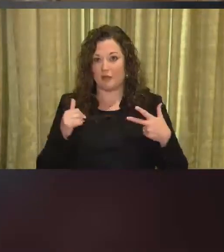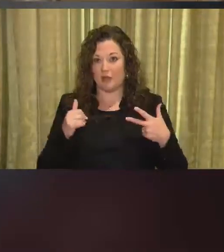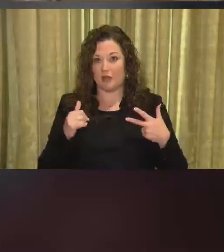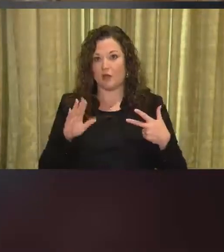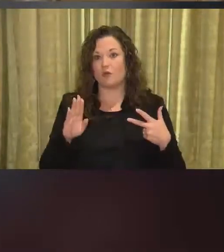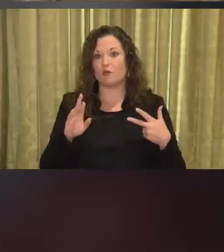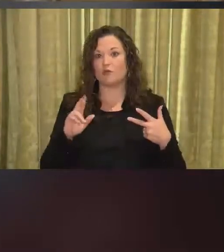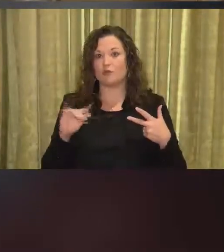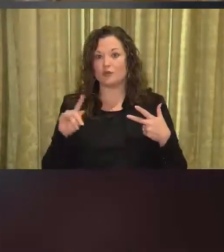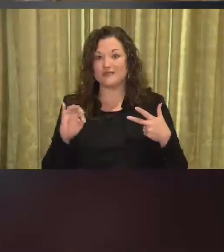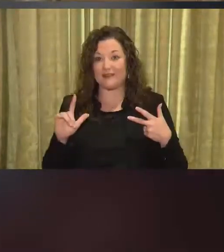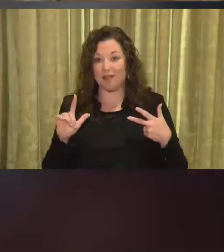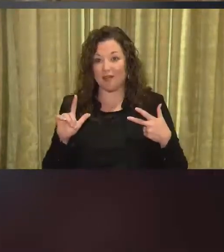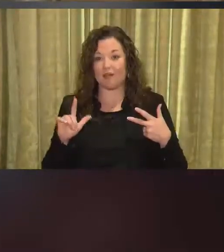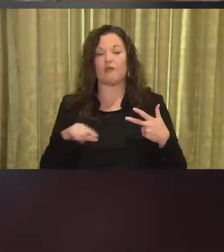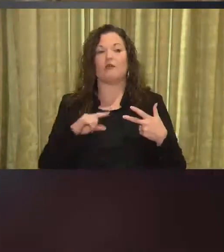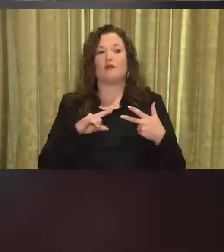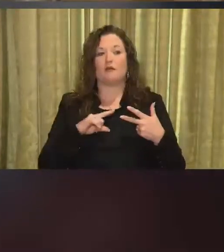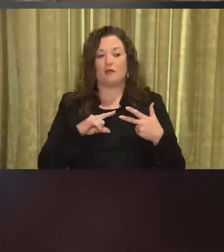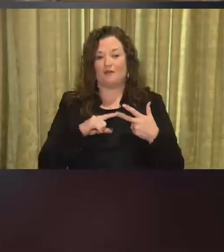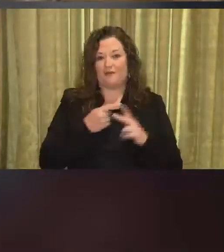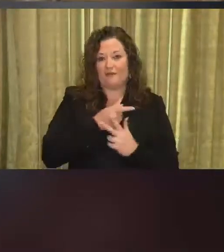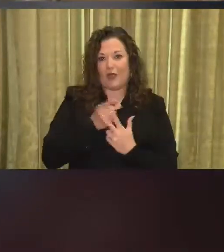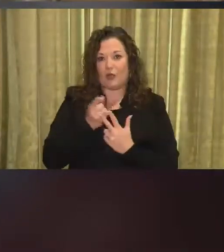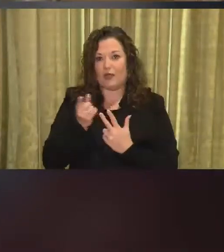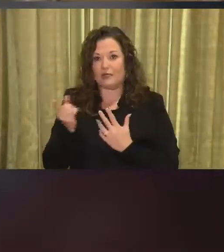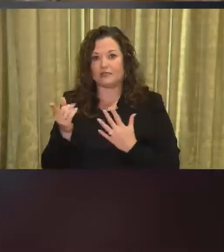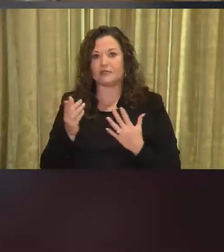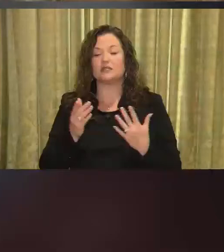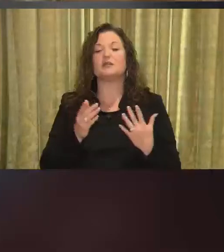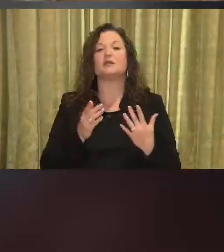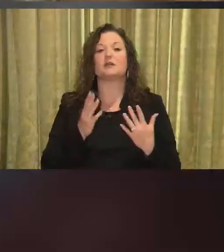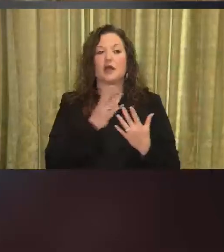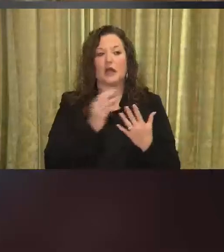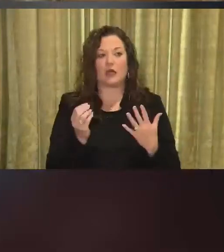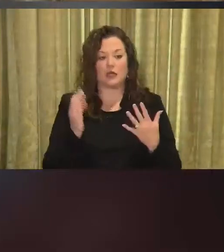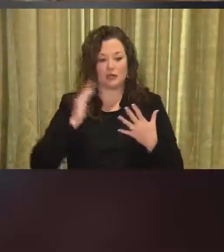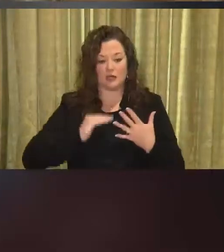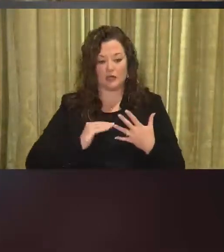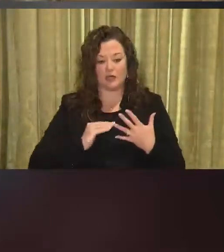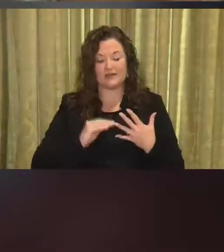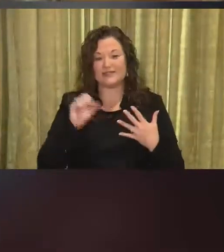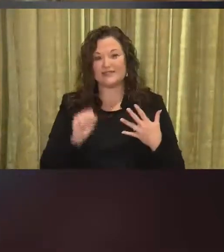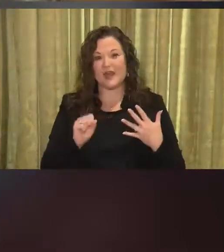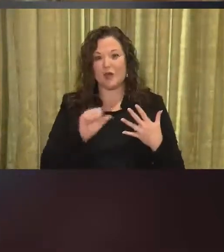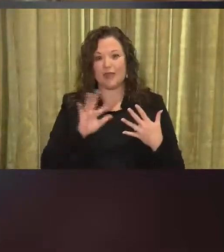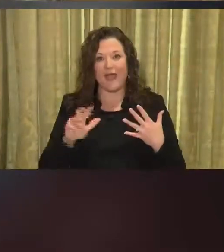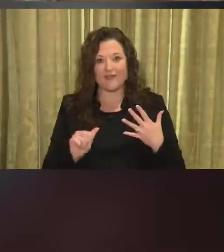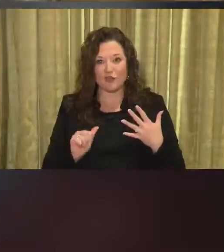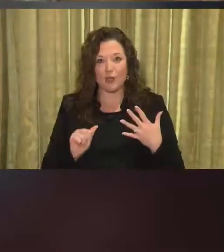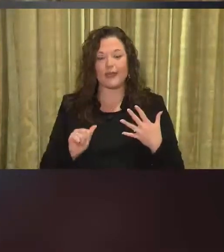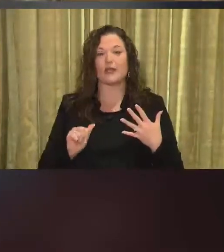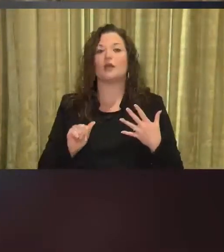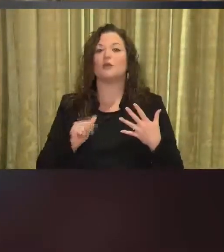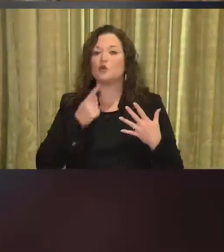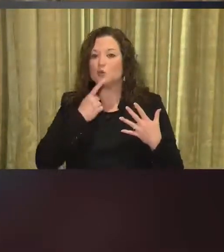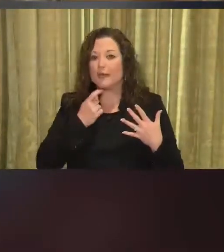the Brazilian variant and then you have the. South Africa, and that's red that has a just